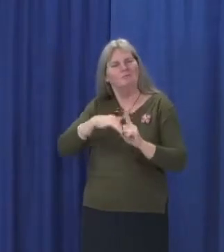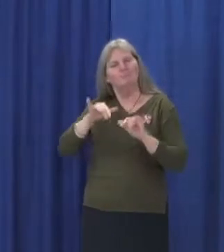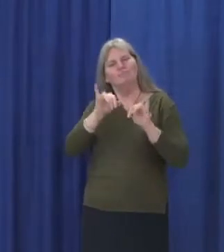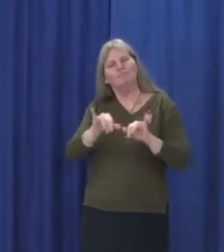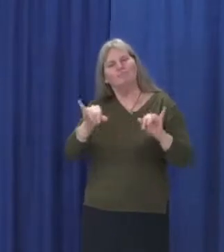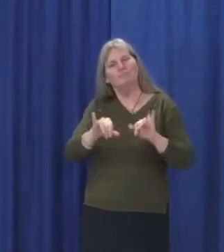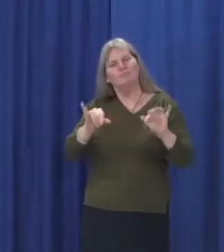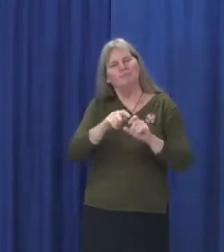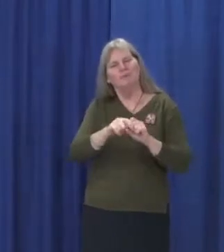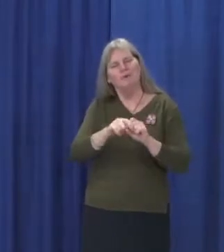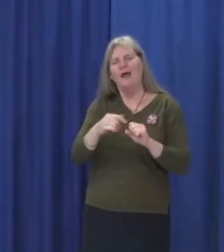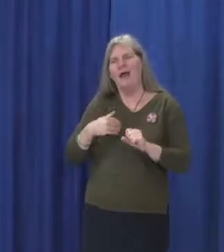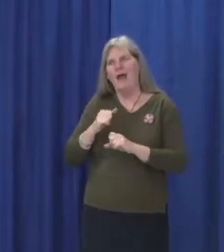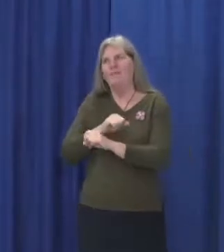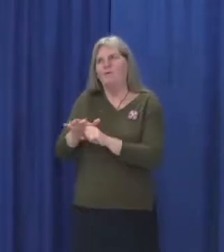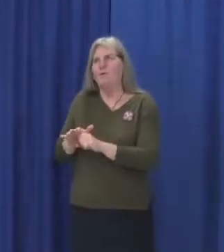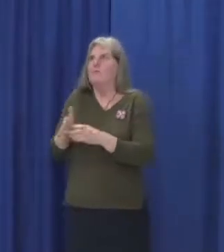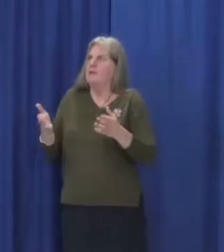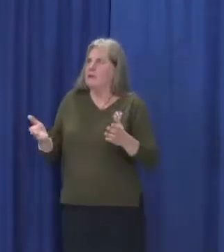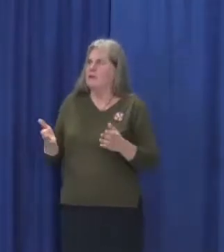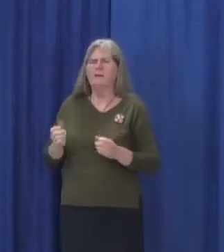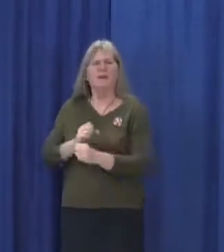learned to live with COVID-19 as